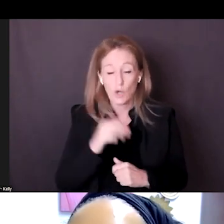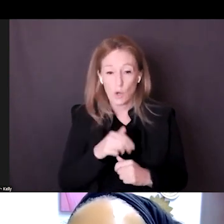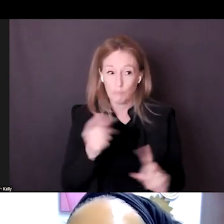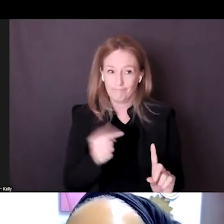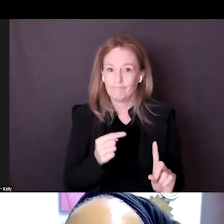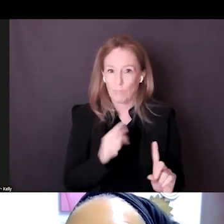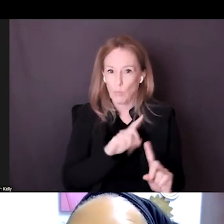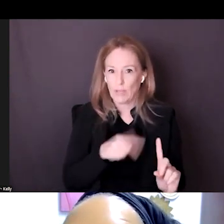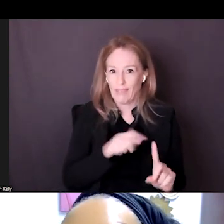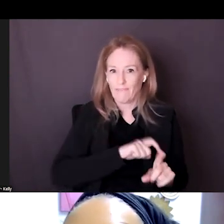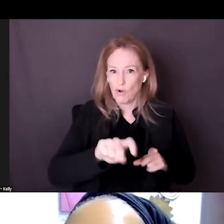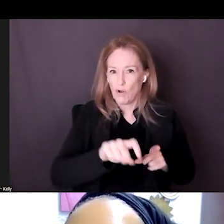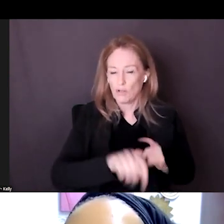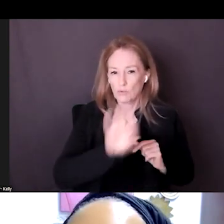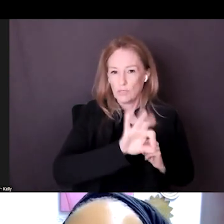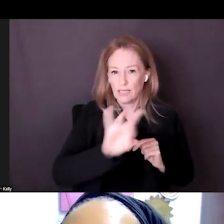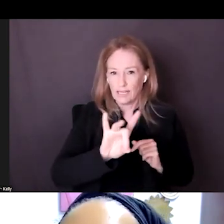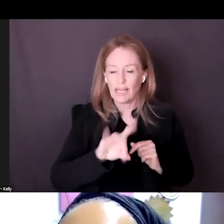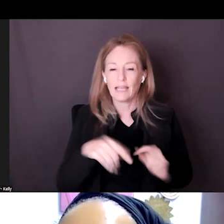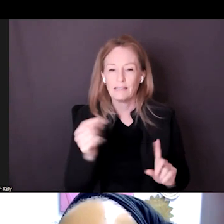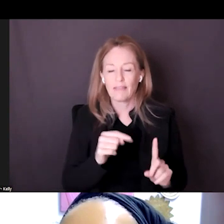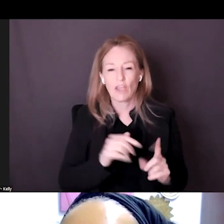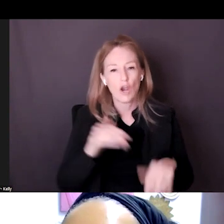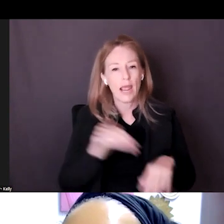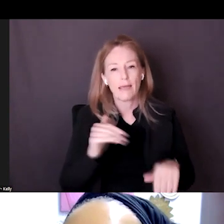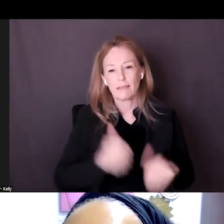988 CENTERS AND ARE AT THE MOST RISK AND VULNERABLE AND WE WANT